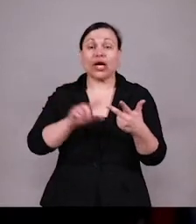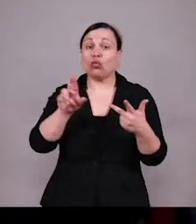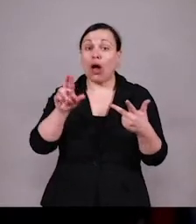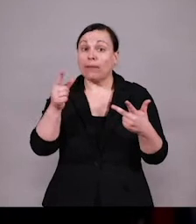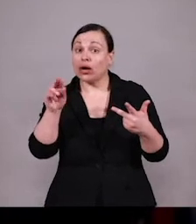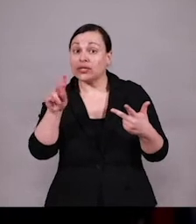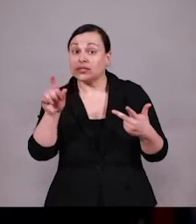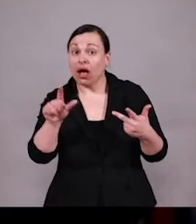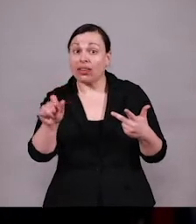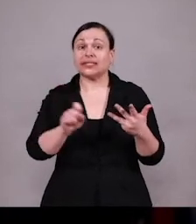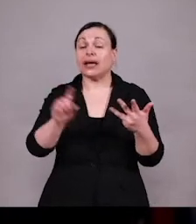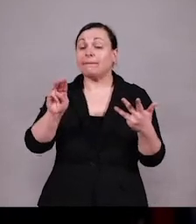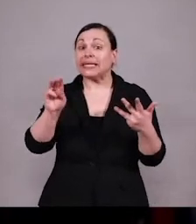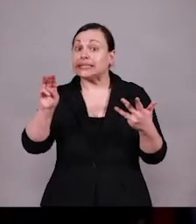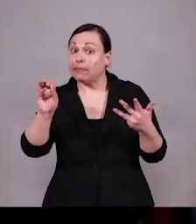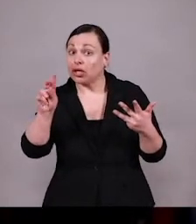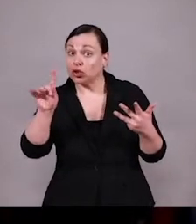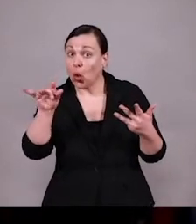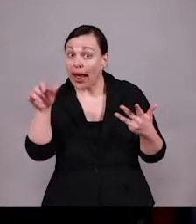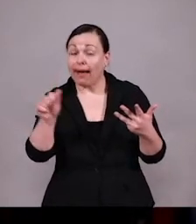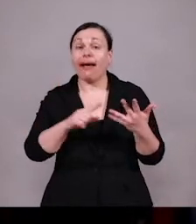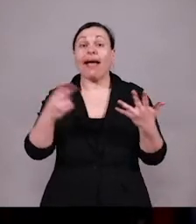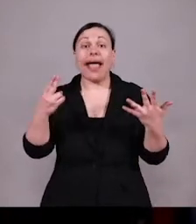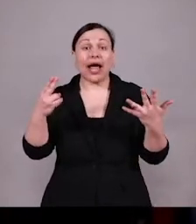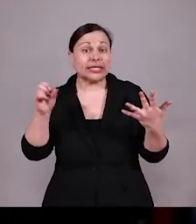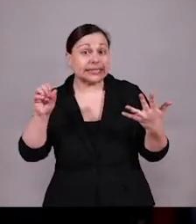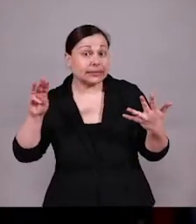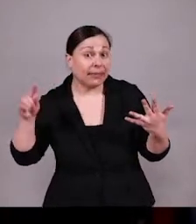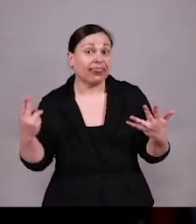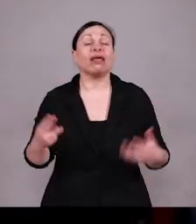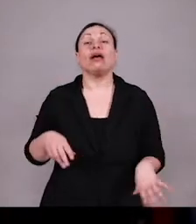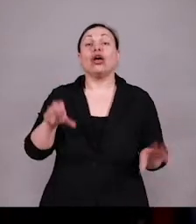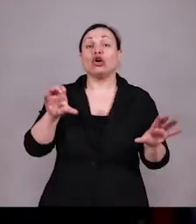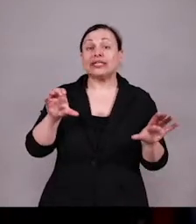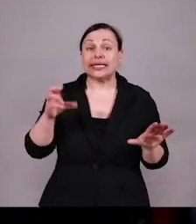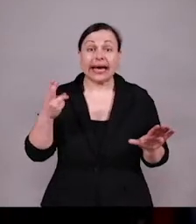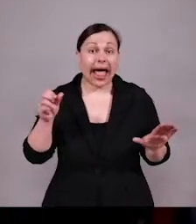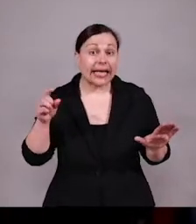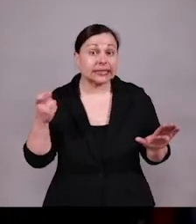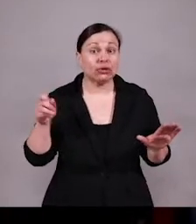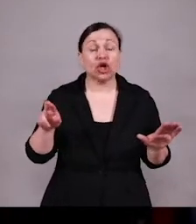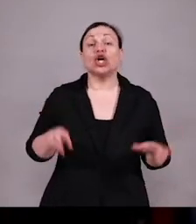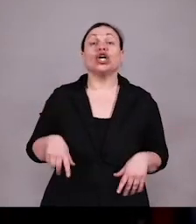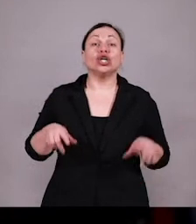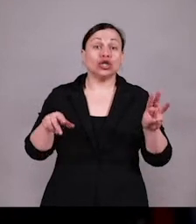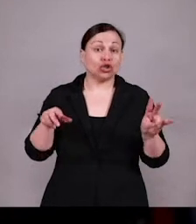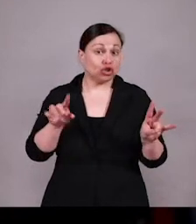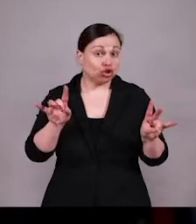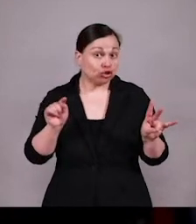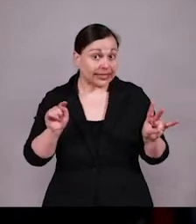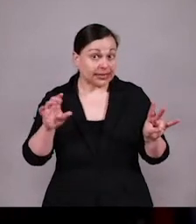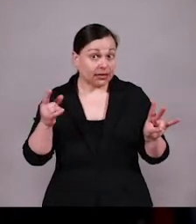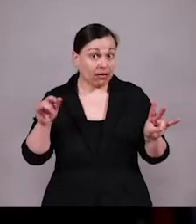Robert González, Mitzi Montoya, Harris Smith, Christine Kasper, Tracie Collins, and Donald Godwin.